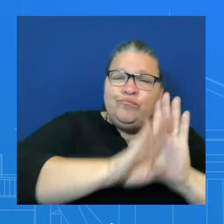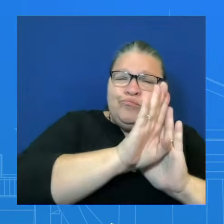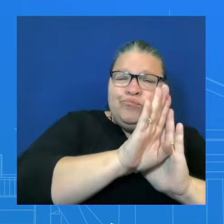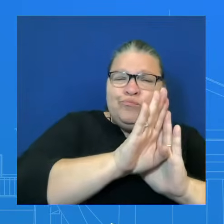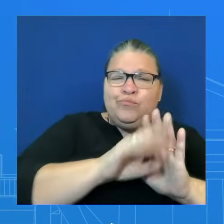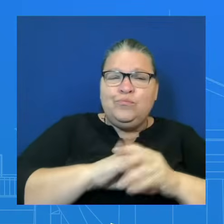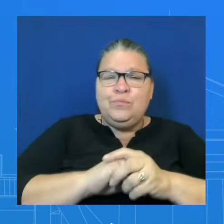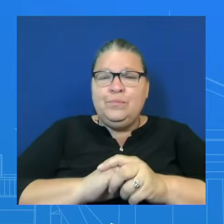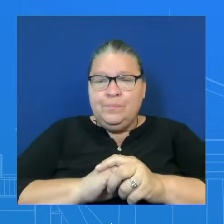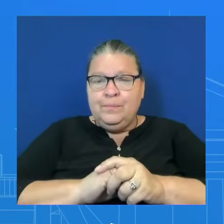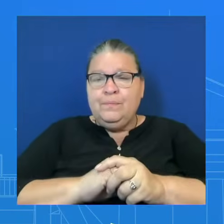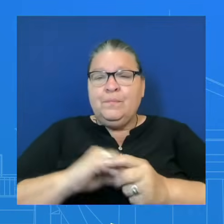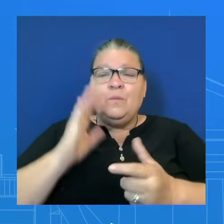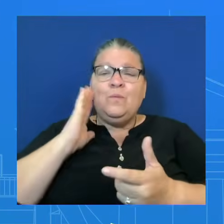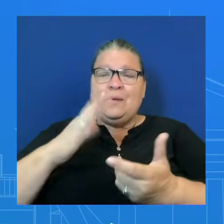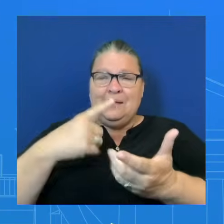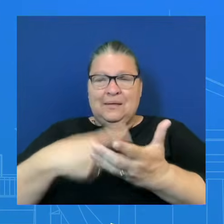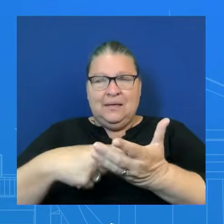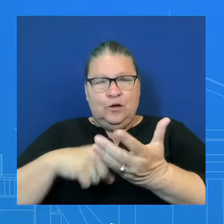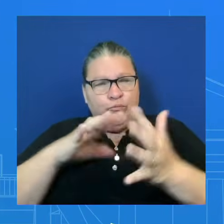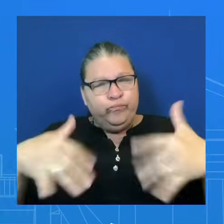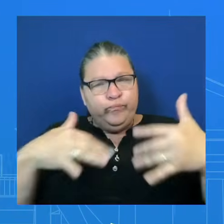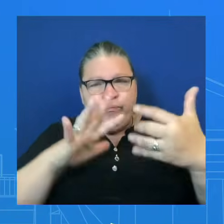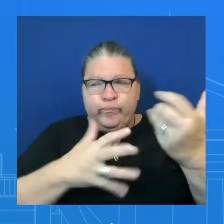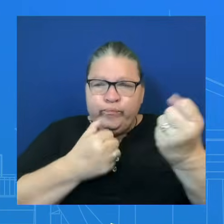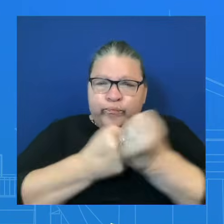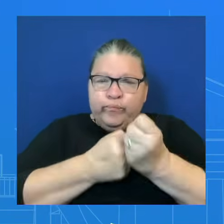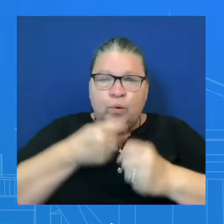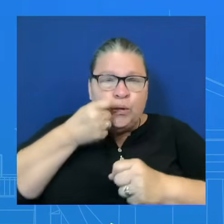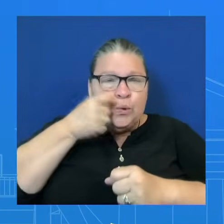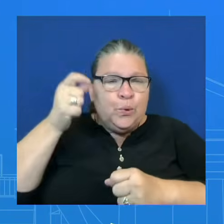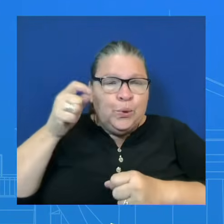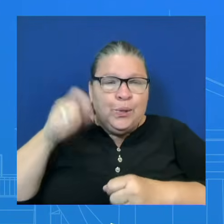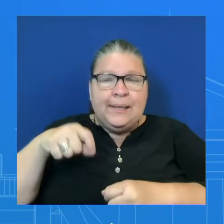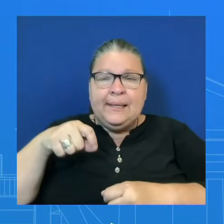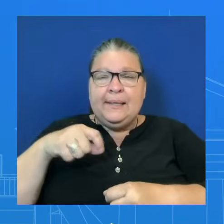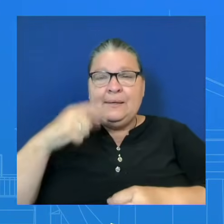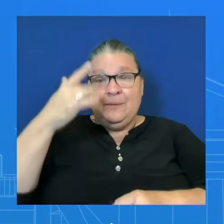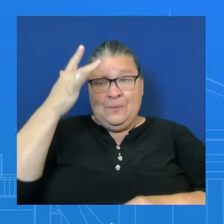in the face of Russia's brutal aggression. And in that context, I think you can certainly expect